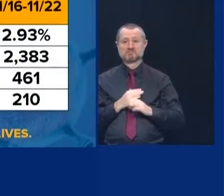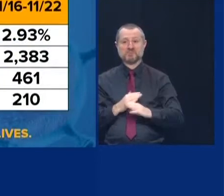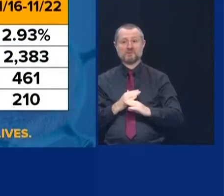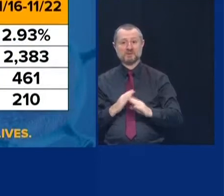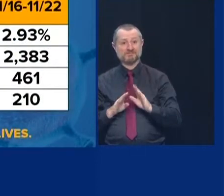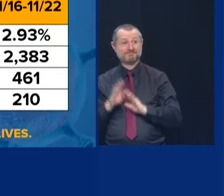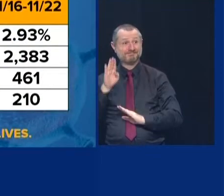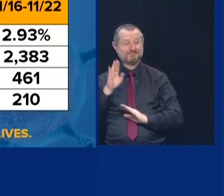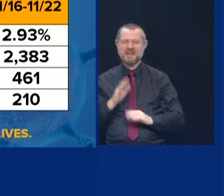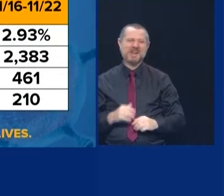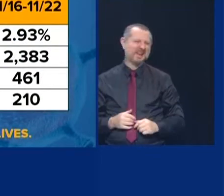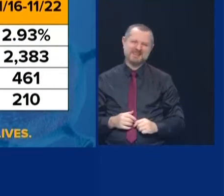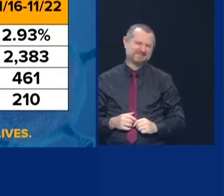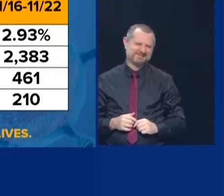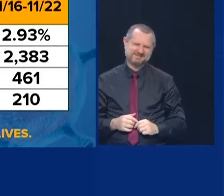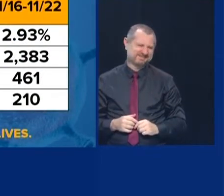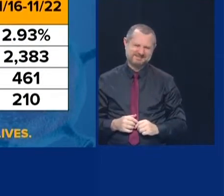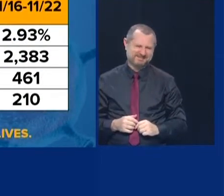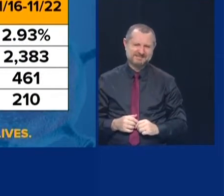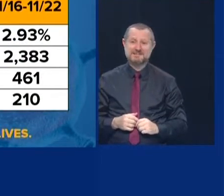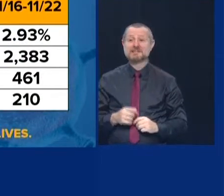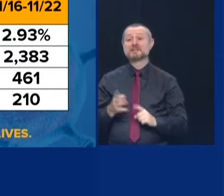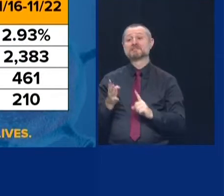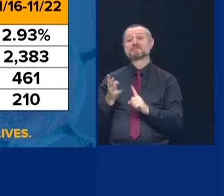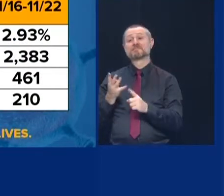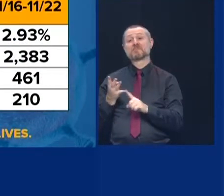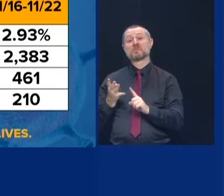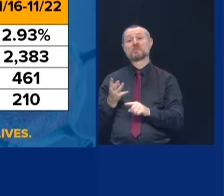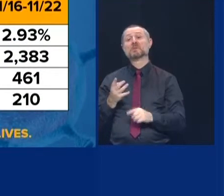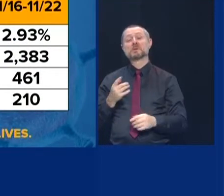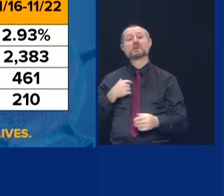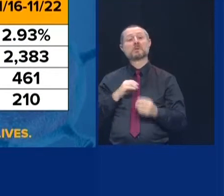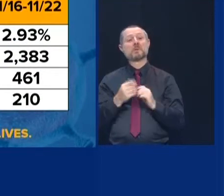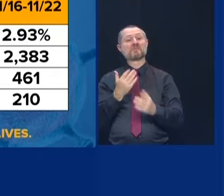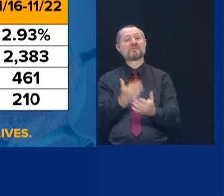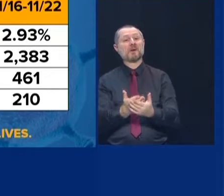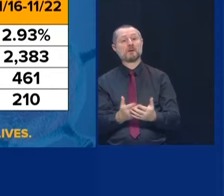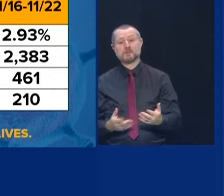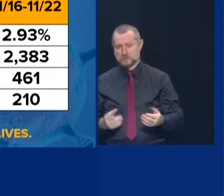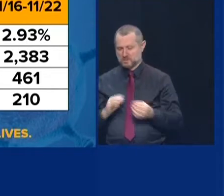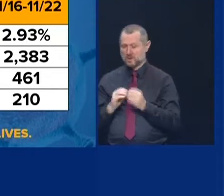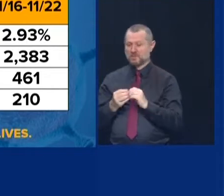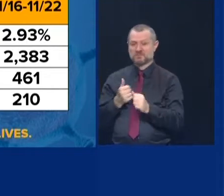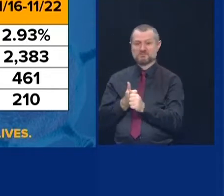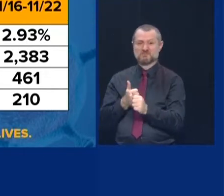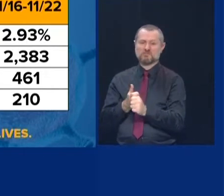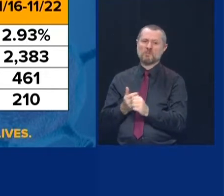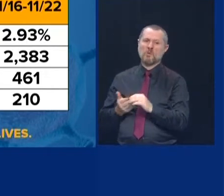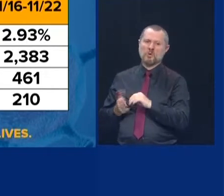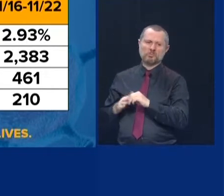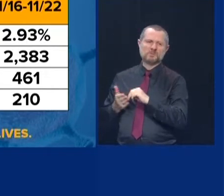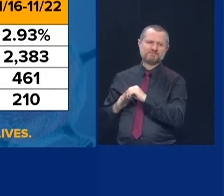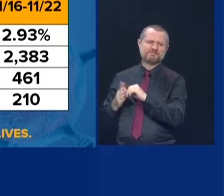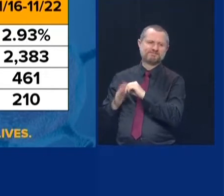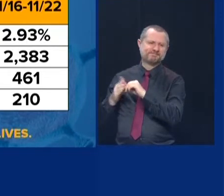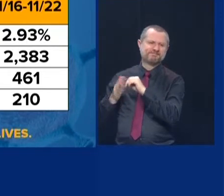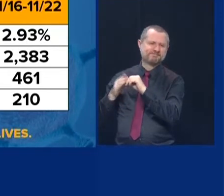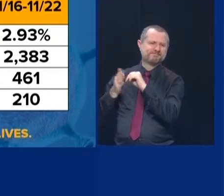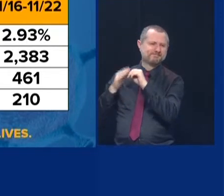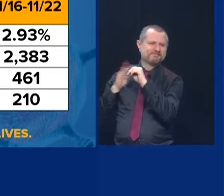THE VACCINE IS NOT GOING TO BE HERE IN TIME TO STOP AN INCREASING INFECTION RATE. FACT FOUR, THE NUMBERS ARE GOING